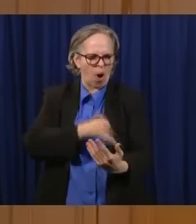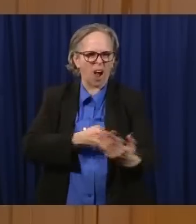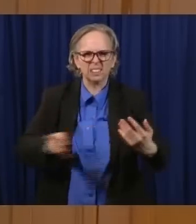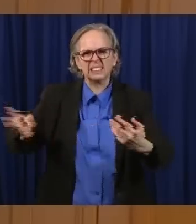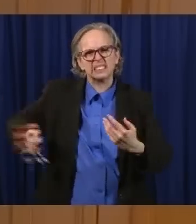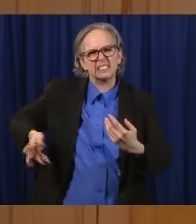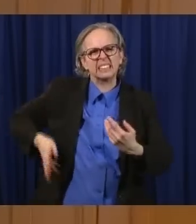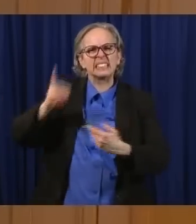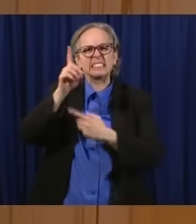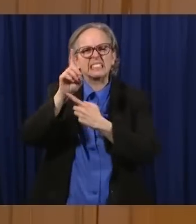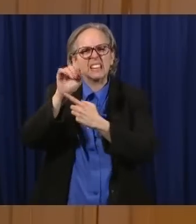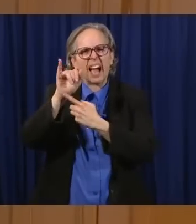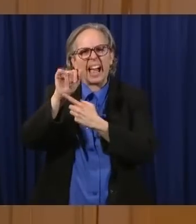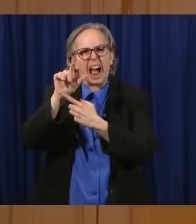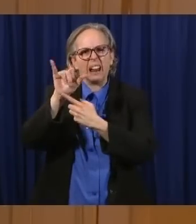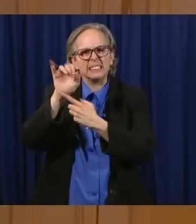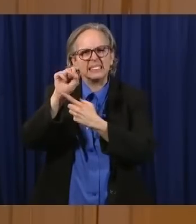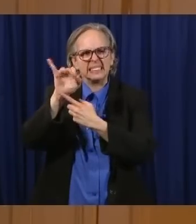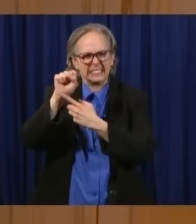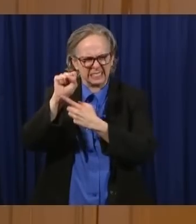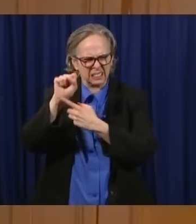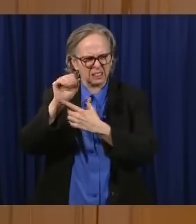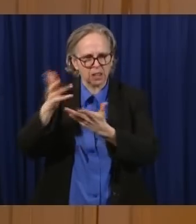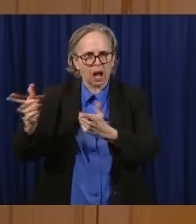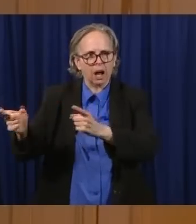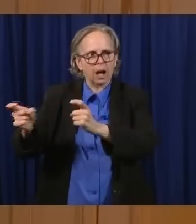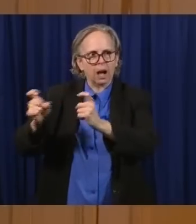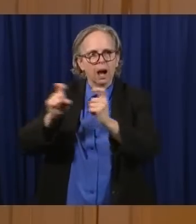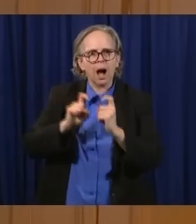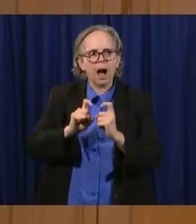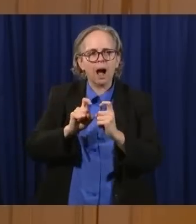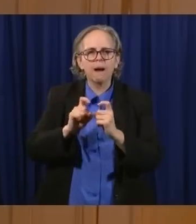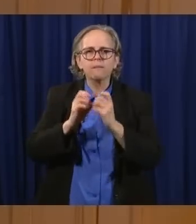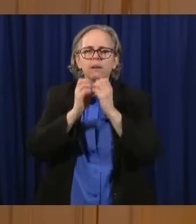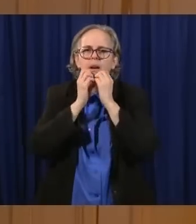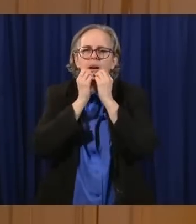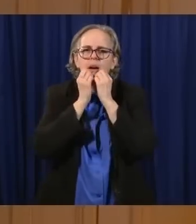LOVELY YOUNG GIRL WHO SURVIVED CHEMOTHERAPY AND THE TIES ARE